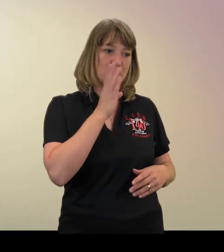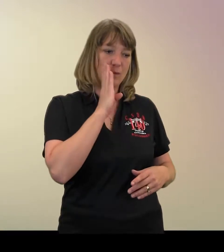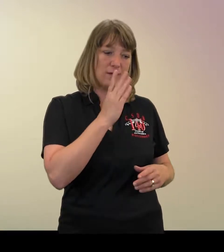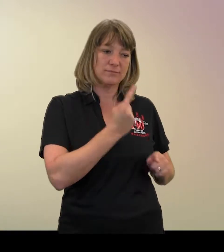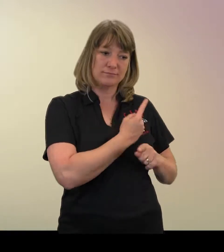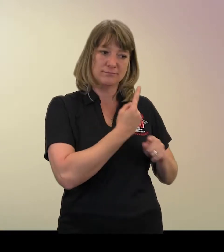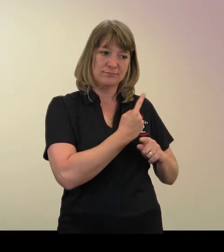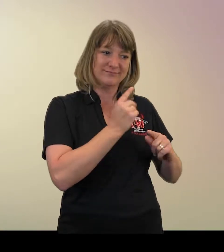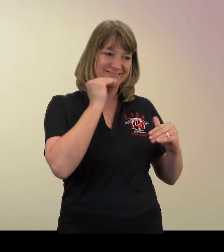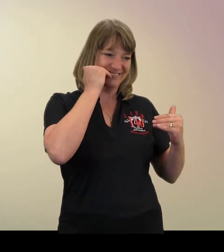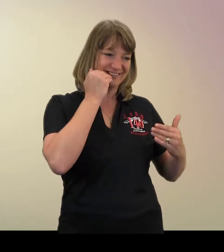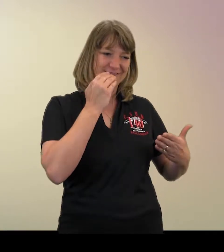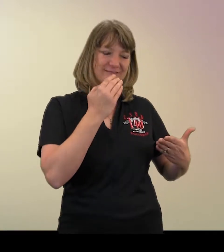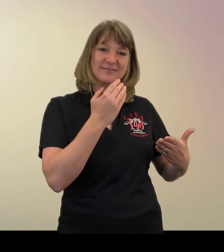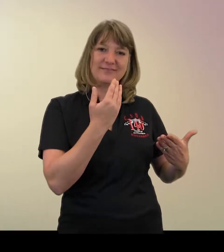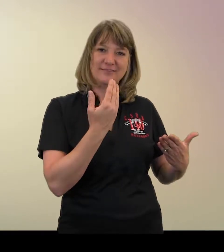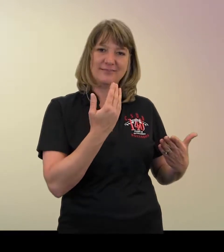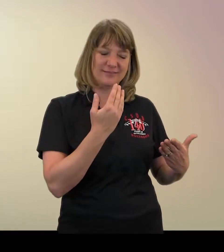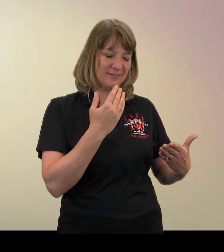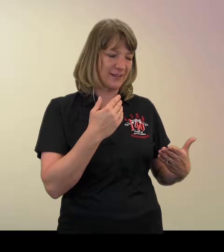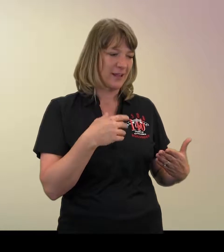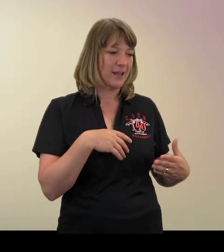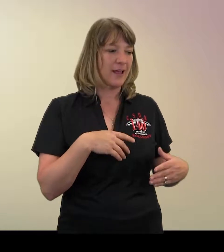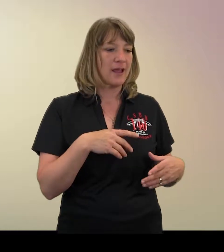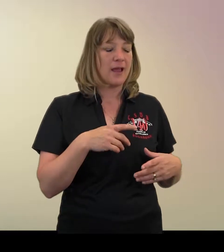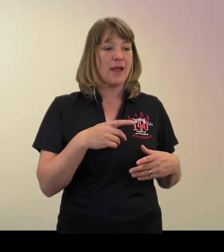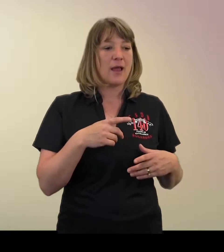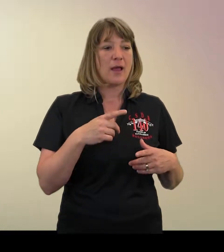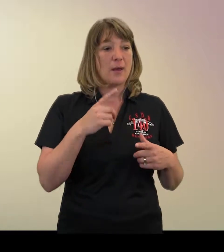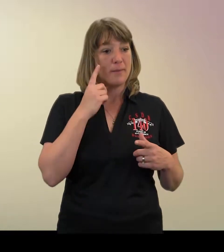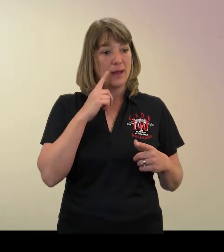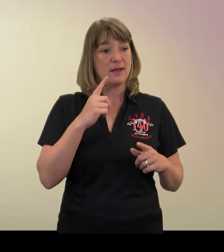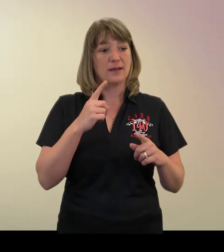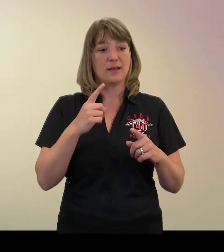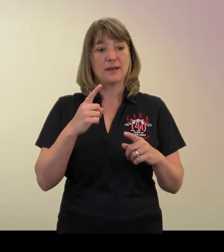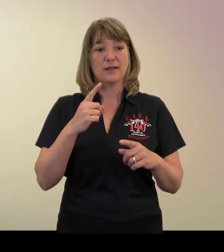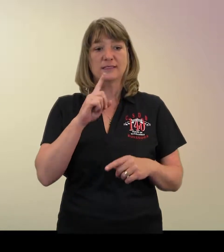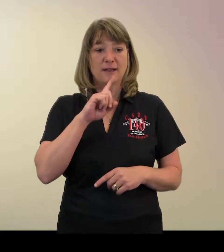at you. Typically developing children, who are deaf